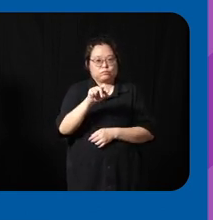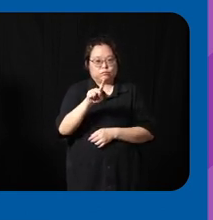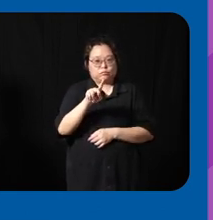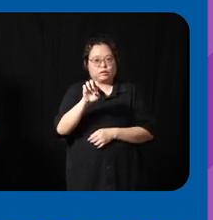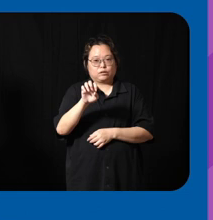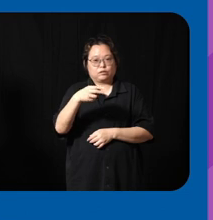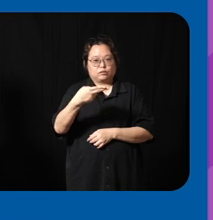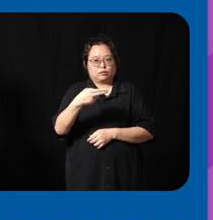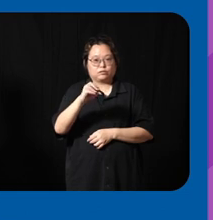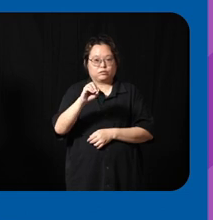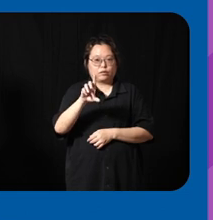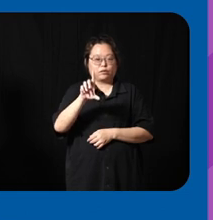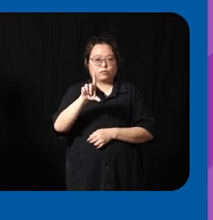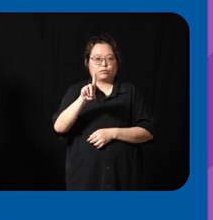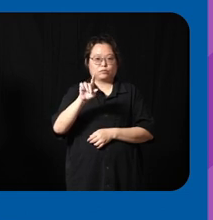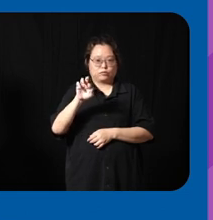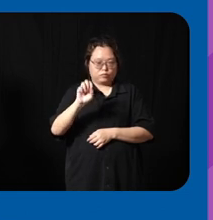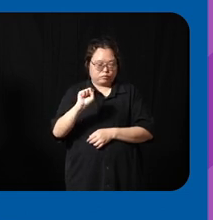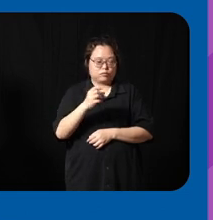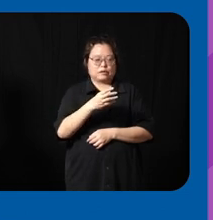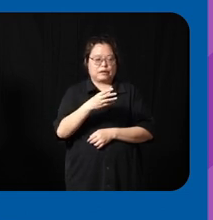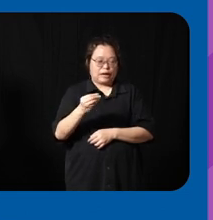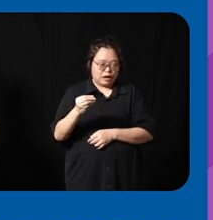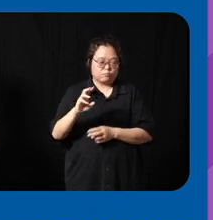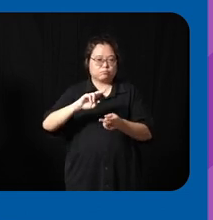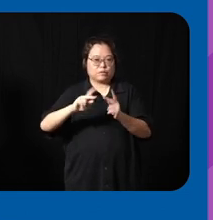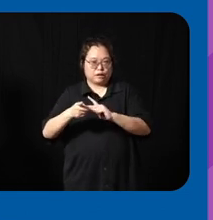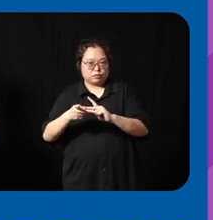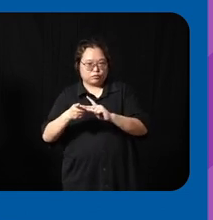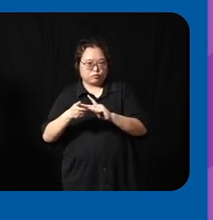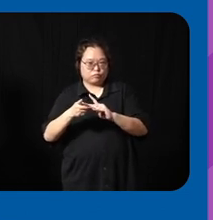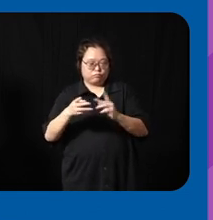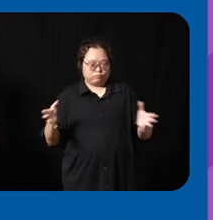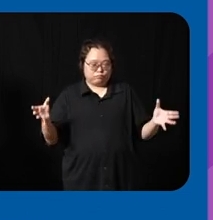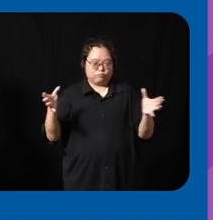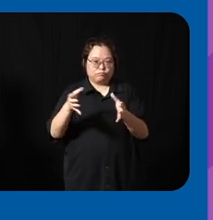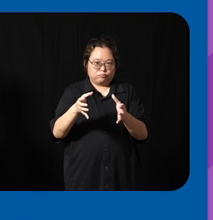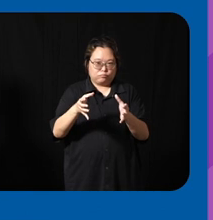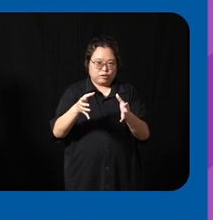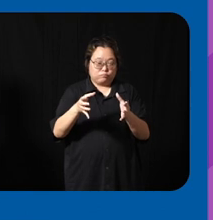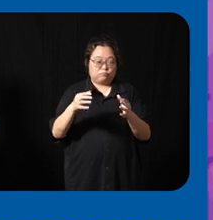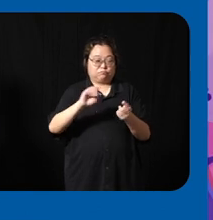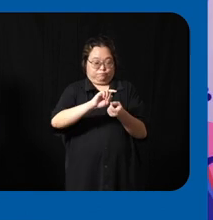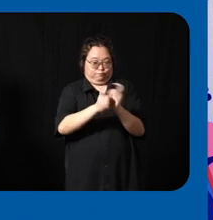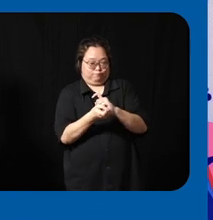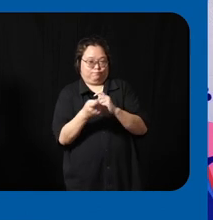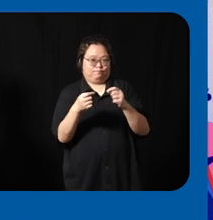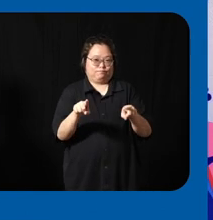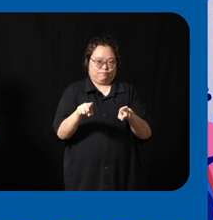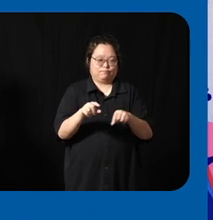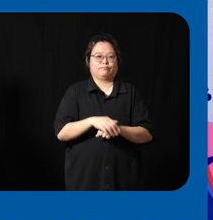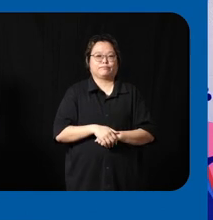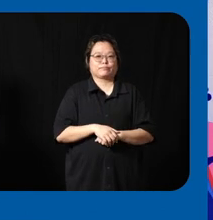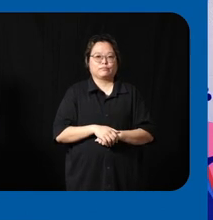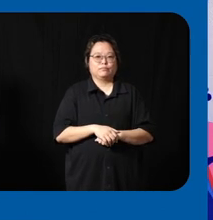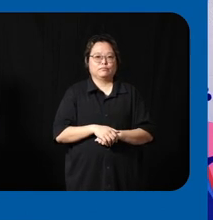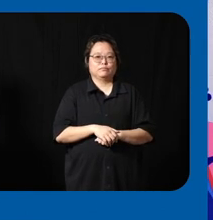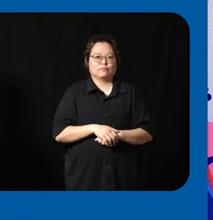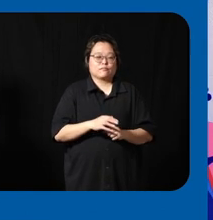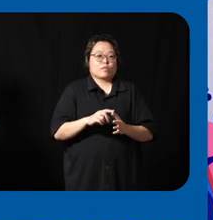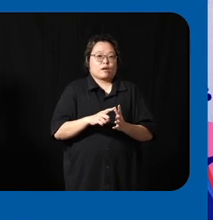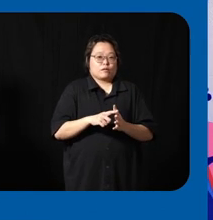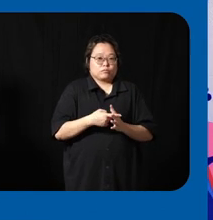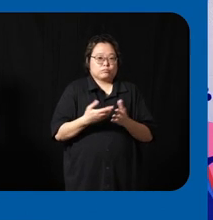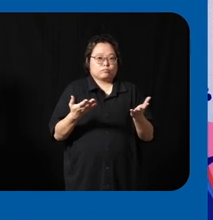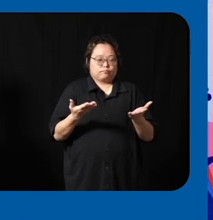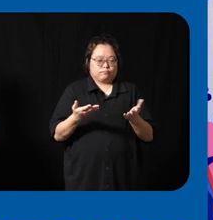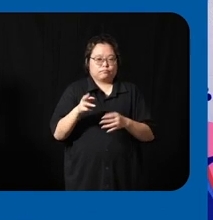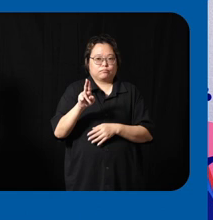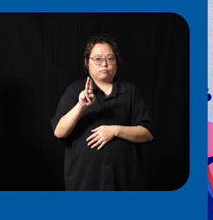in the ecosystem to build the change just to get us started uh unil liver is uh one of the world's